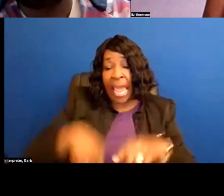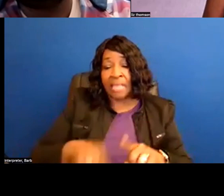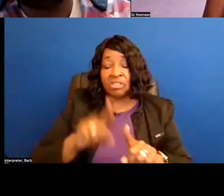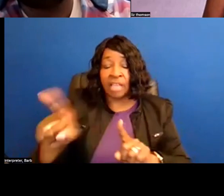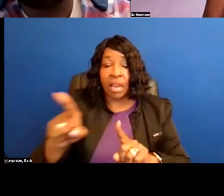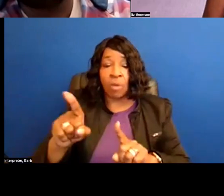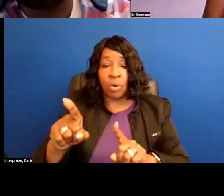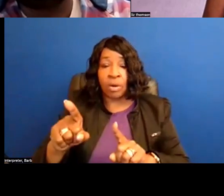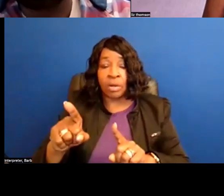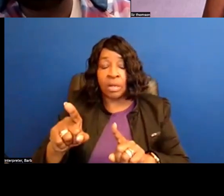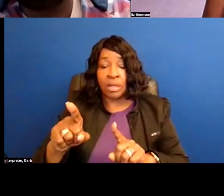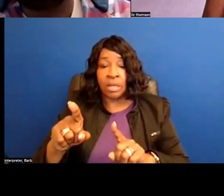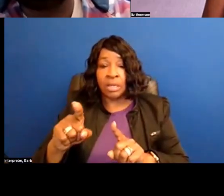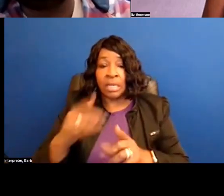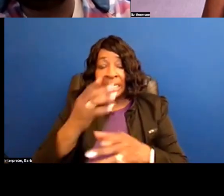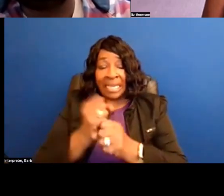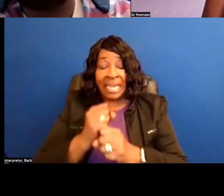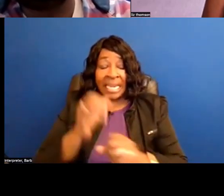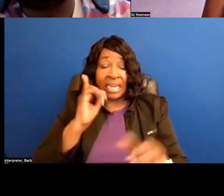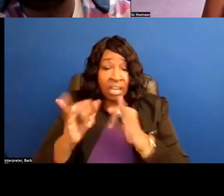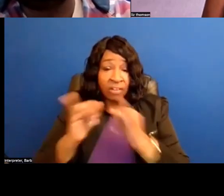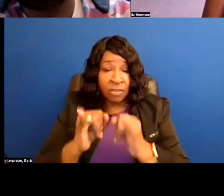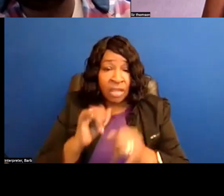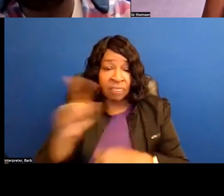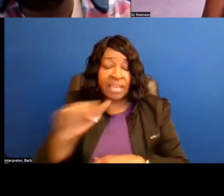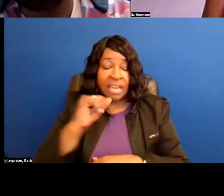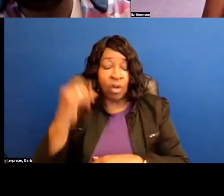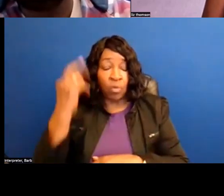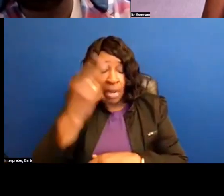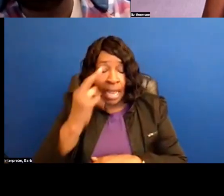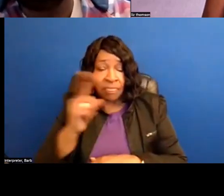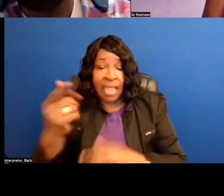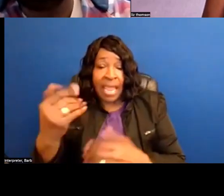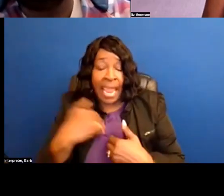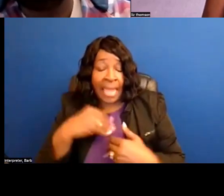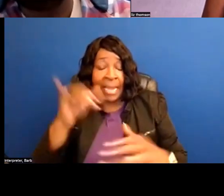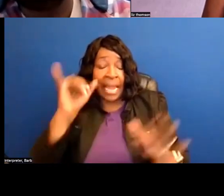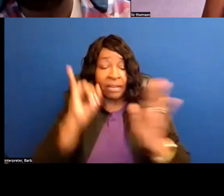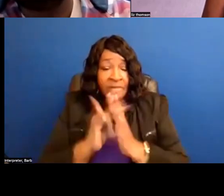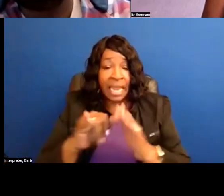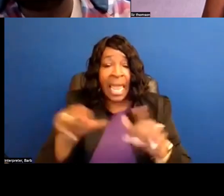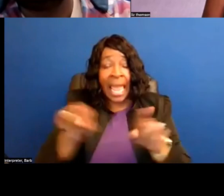they didn't maybe realize they had such an identity as a disabled person, but then towards the end of the interview